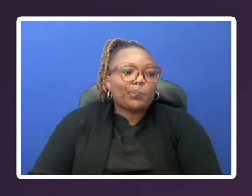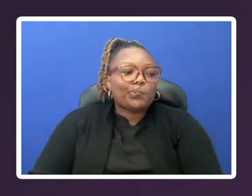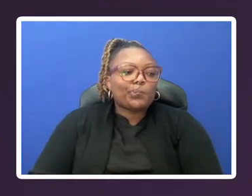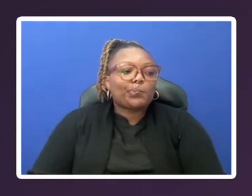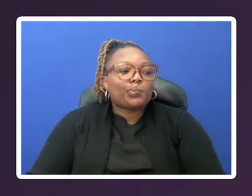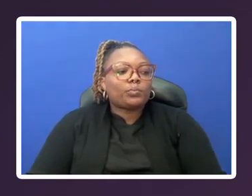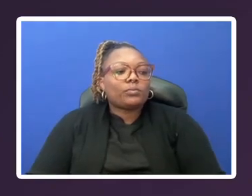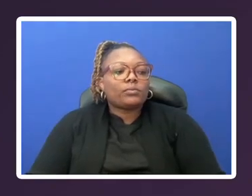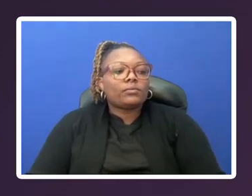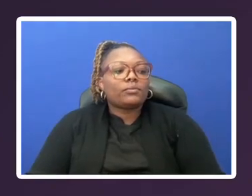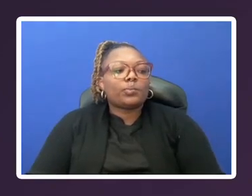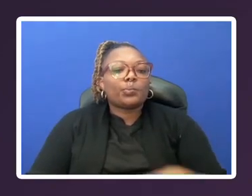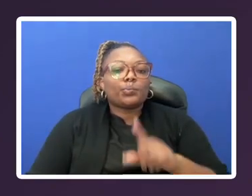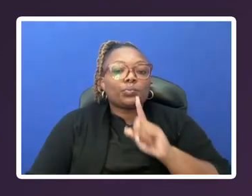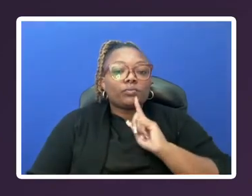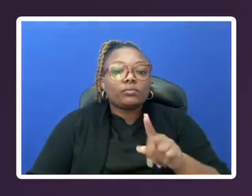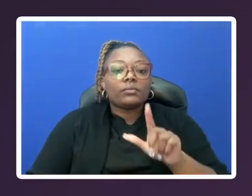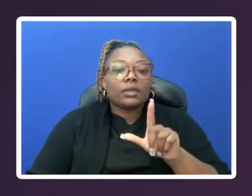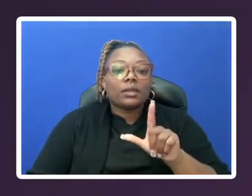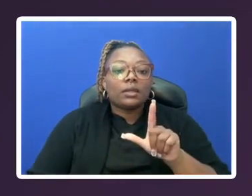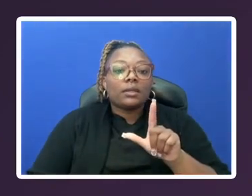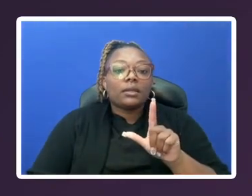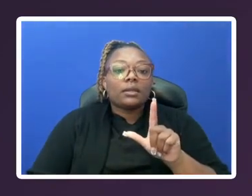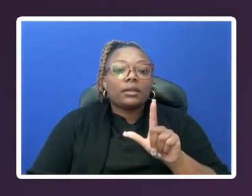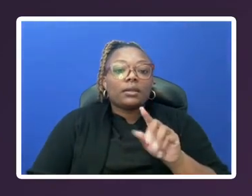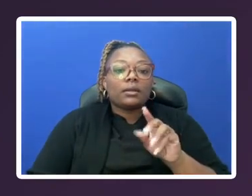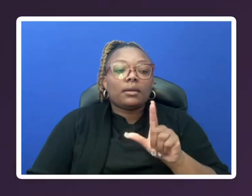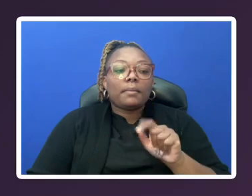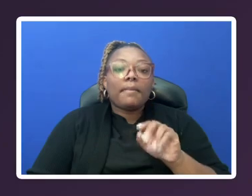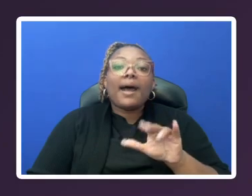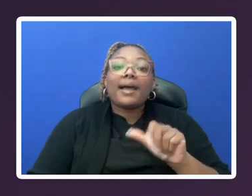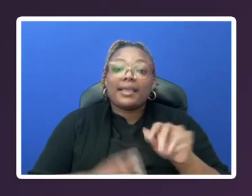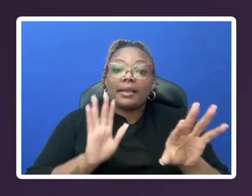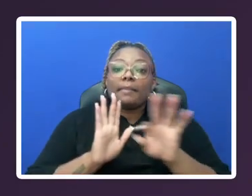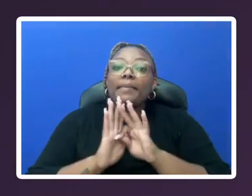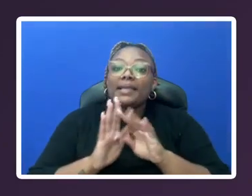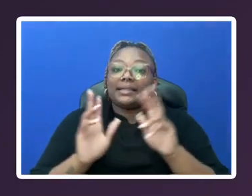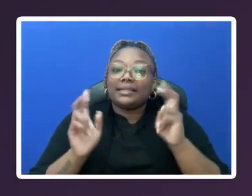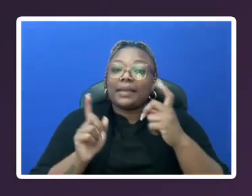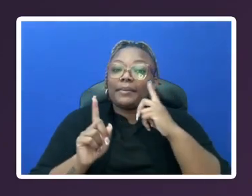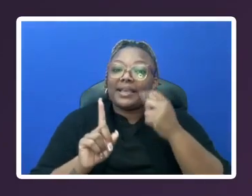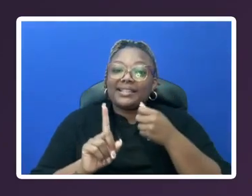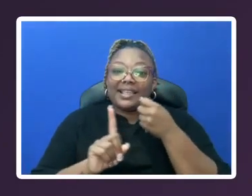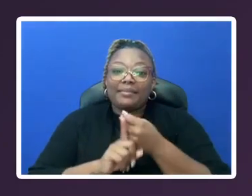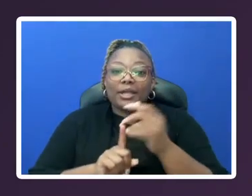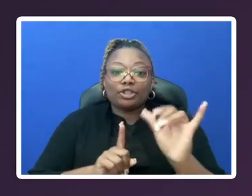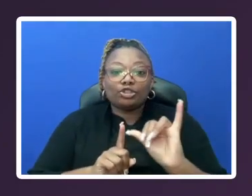this topic because the topic also deeply impacted her as well. The interviewee is actually Famiya's